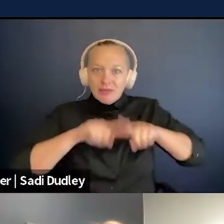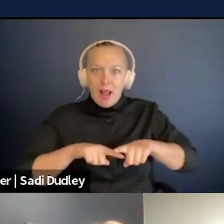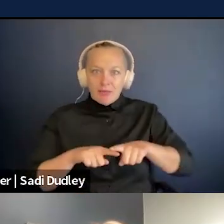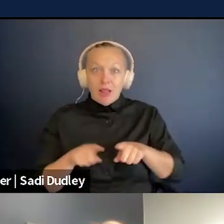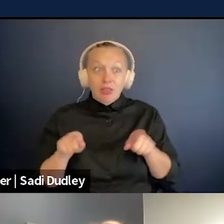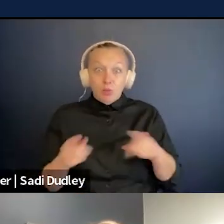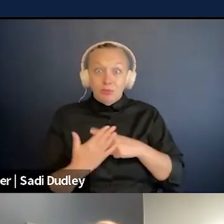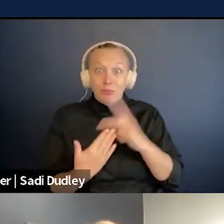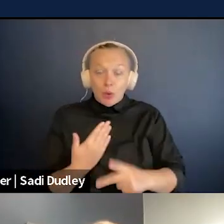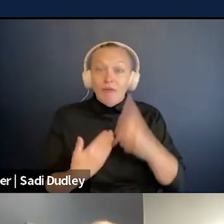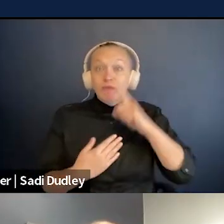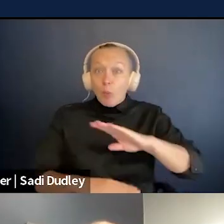Medicare and Medicaid to get their healthcare needs met.